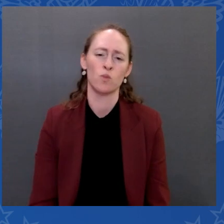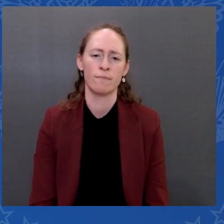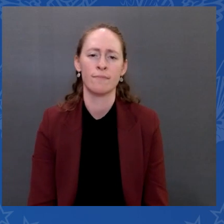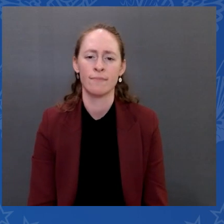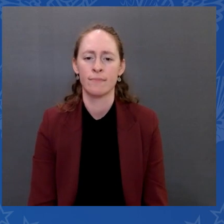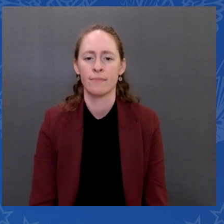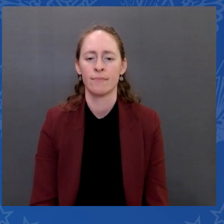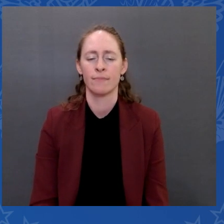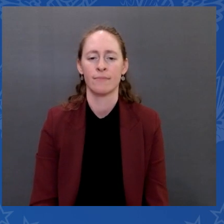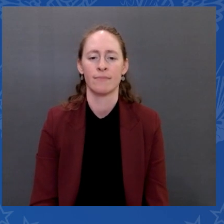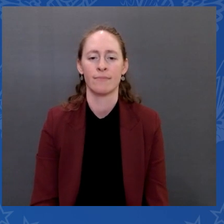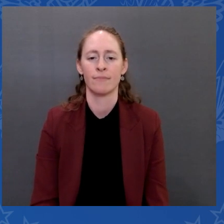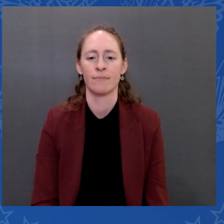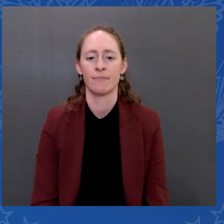in the United States are actually made.